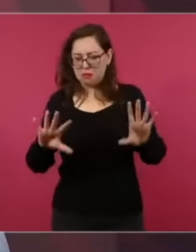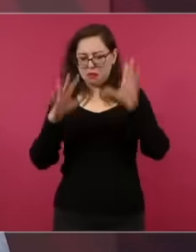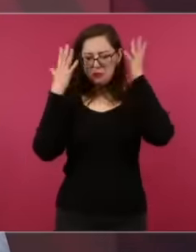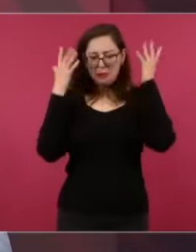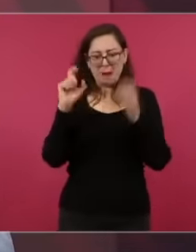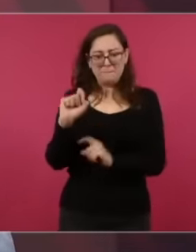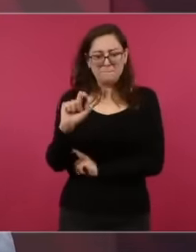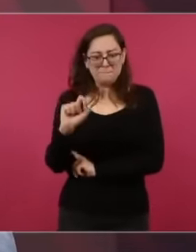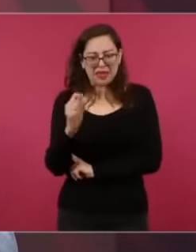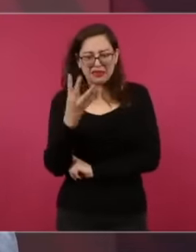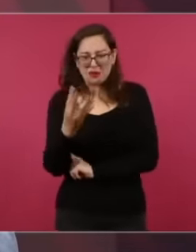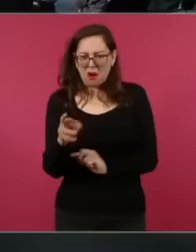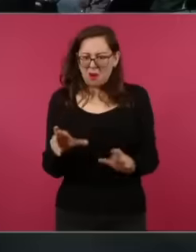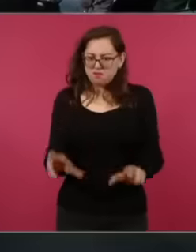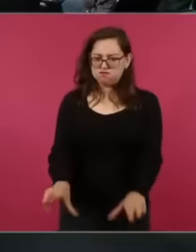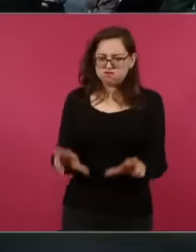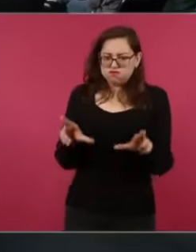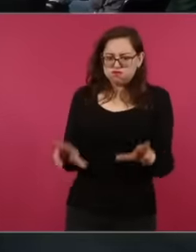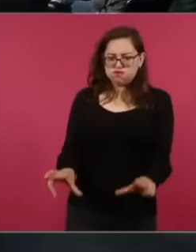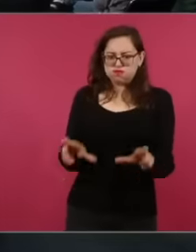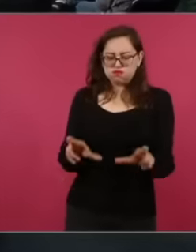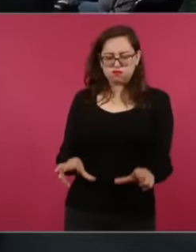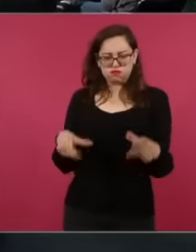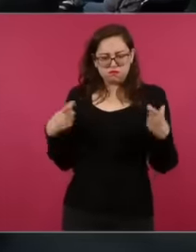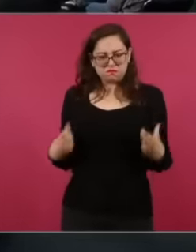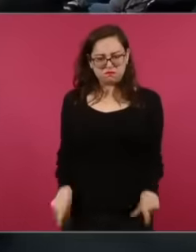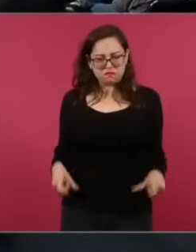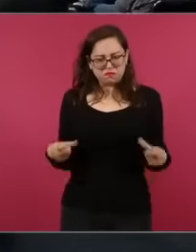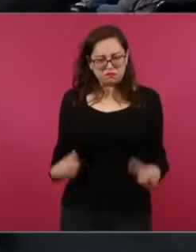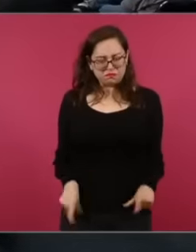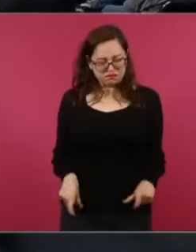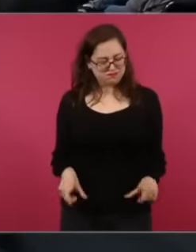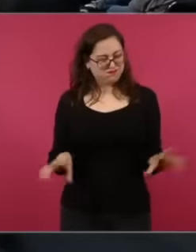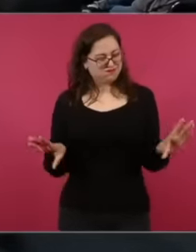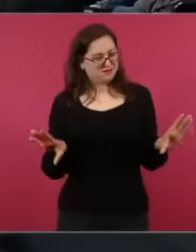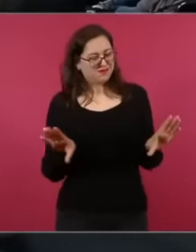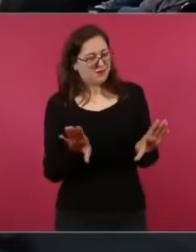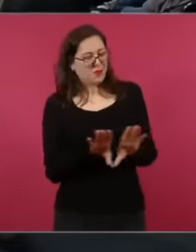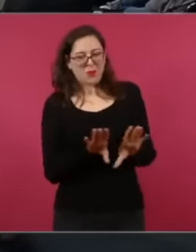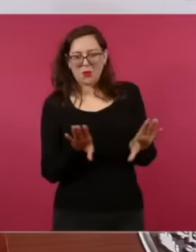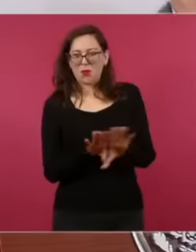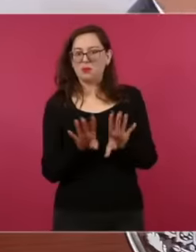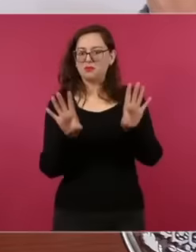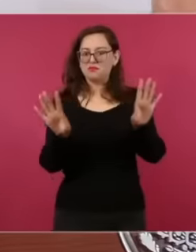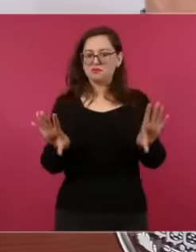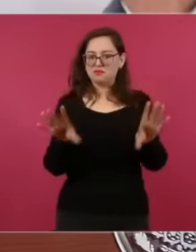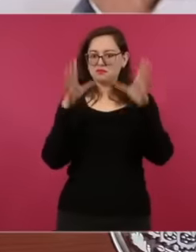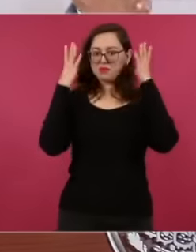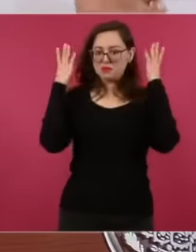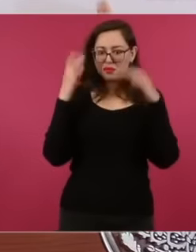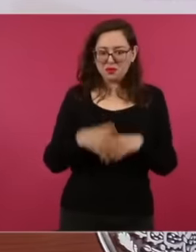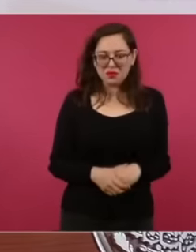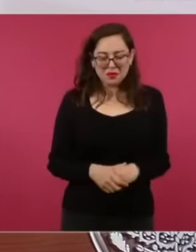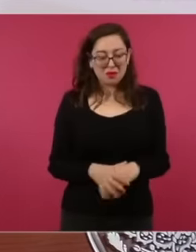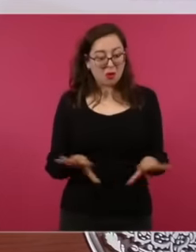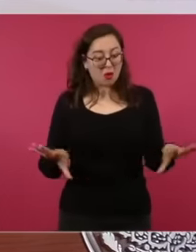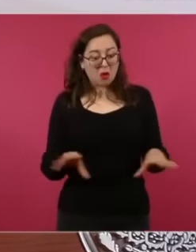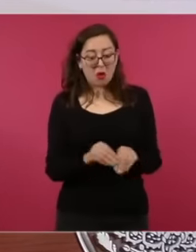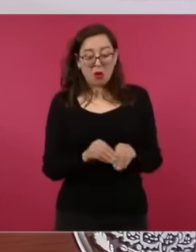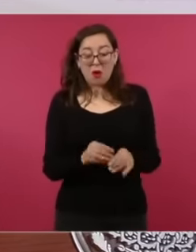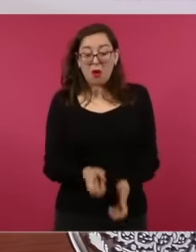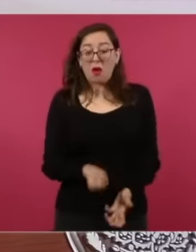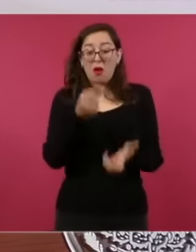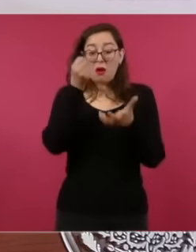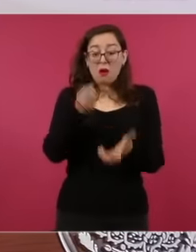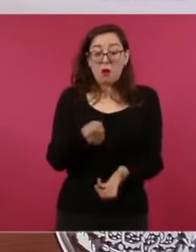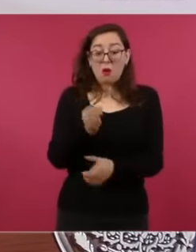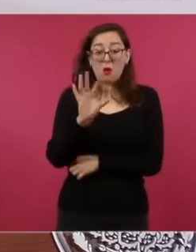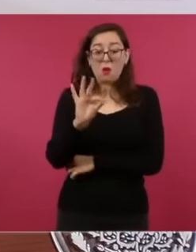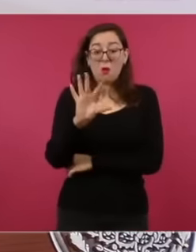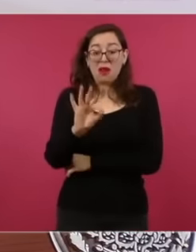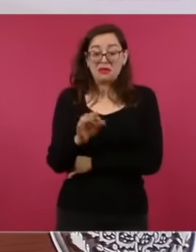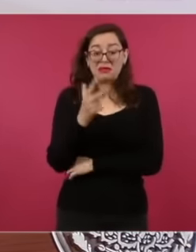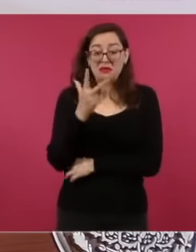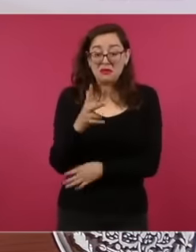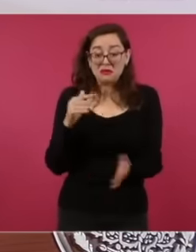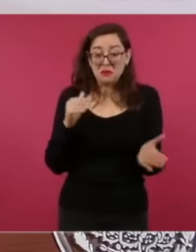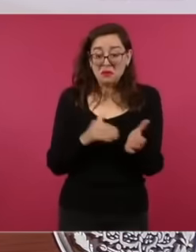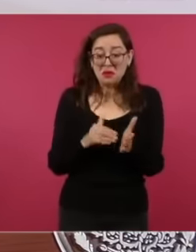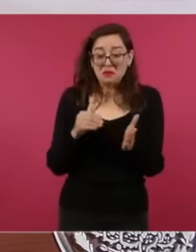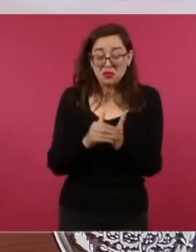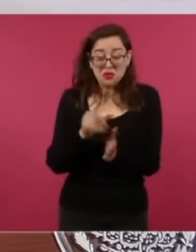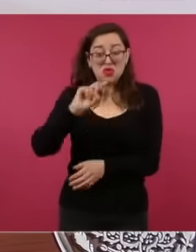24 together already gathered 48 billion dollars